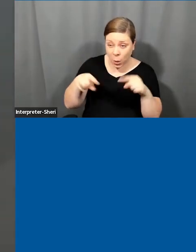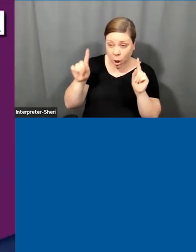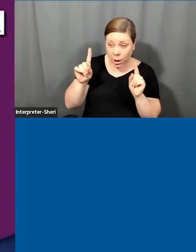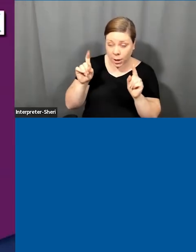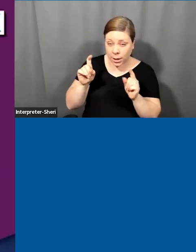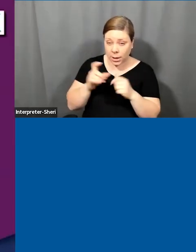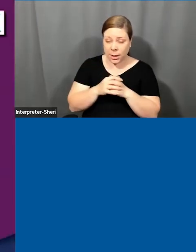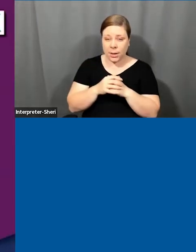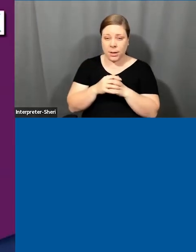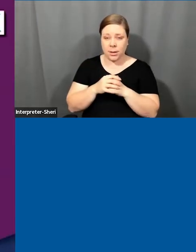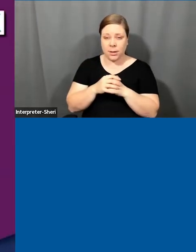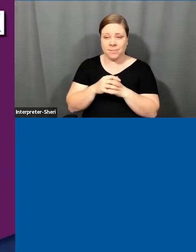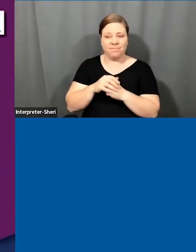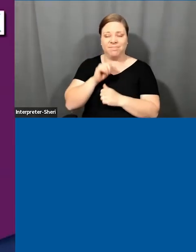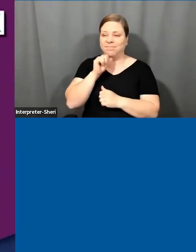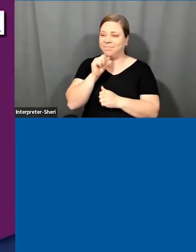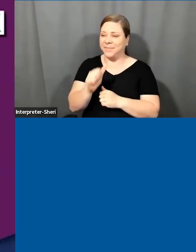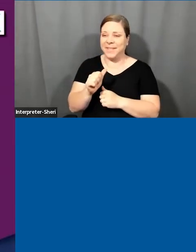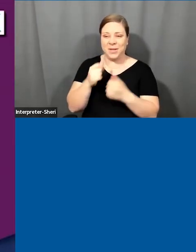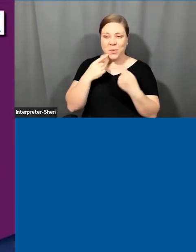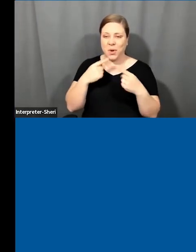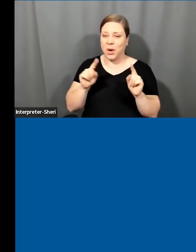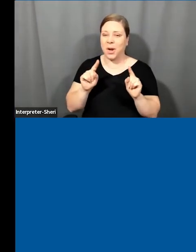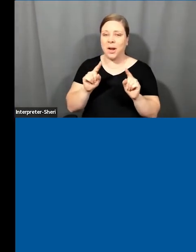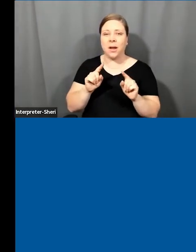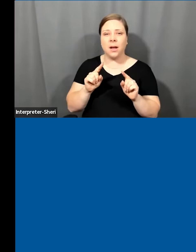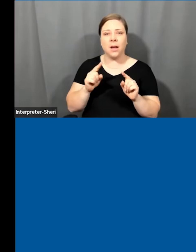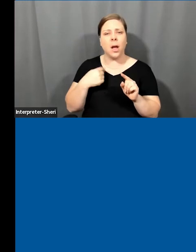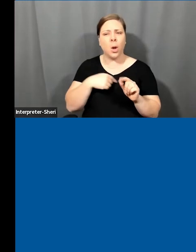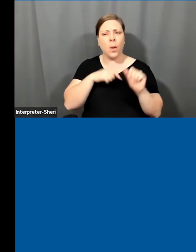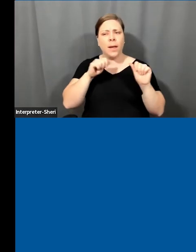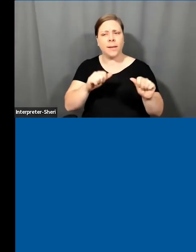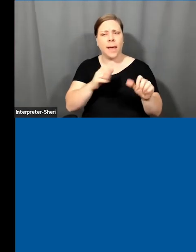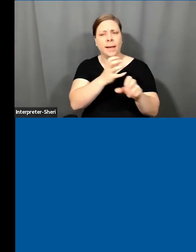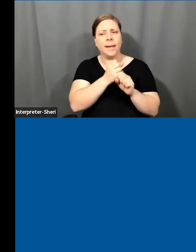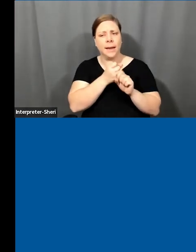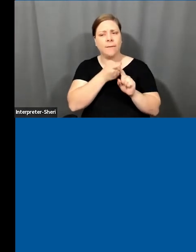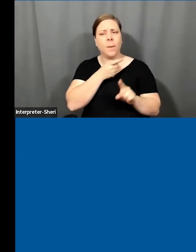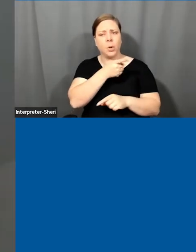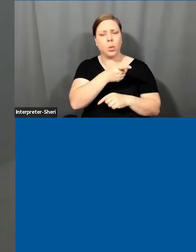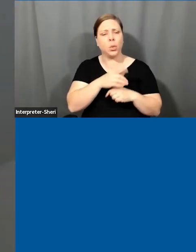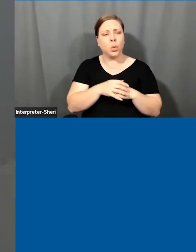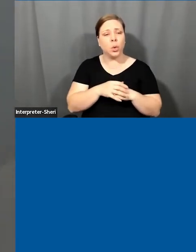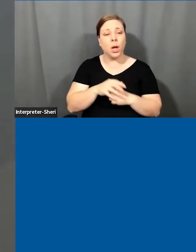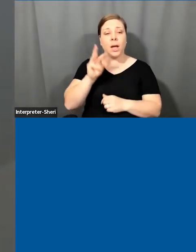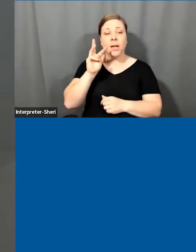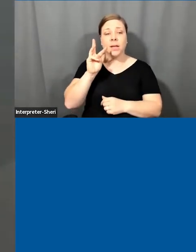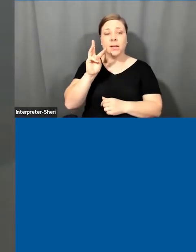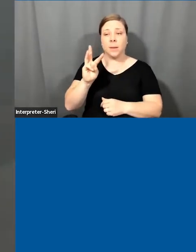Looks like it did not, but we can... [Lyssa] We can grab it. - Okay. Yes. So it's the W3C Bookmarklets.